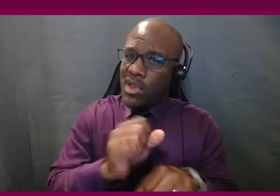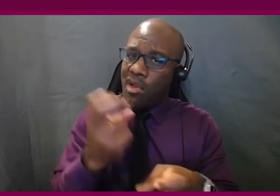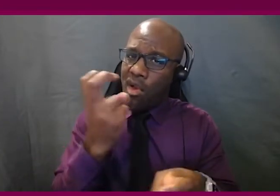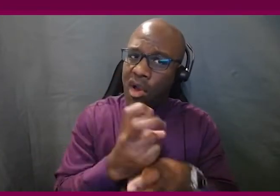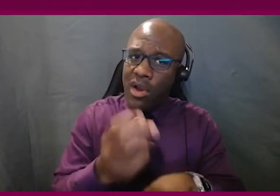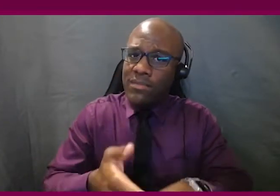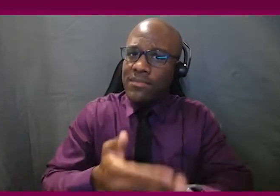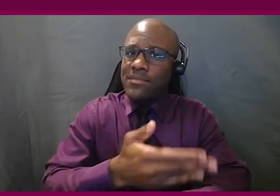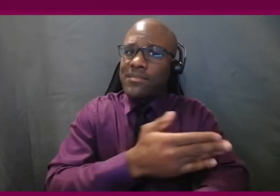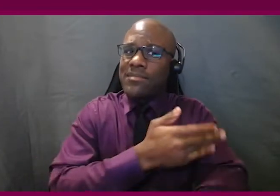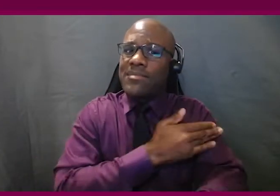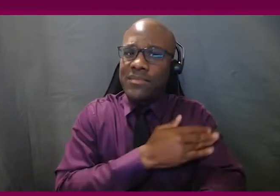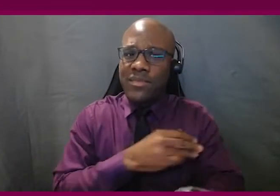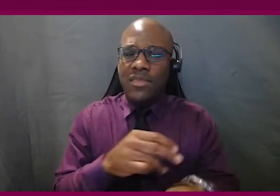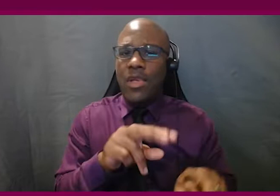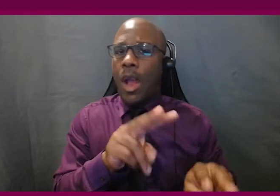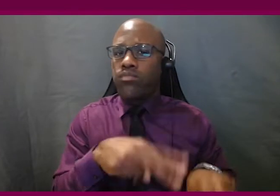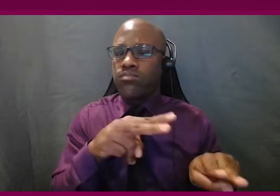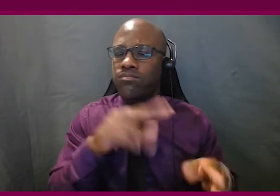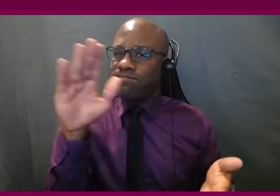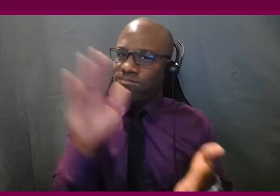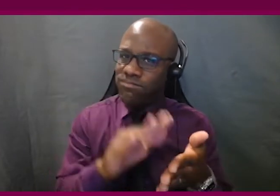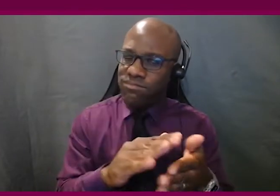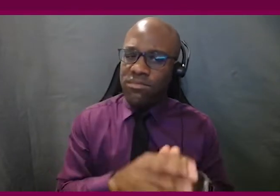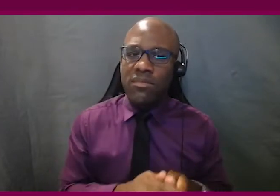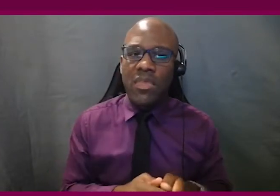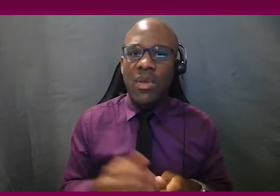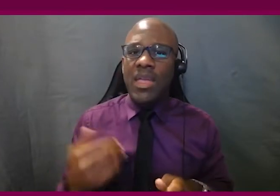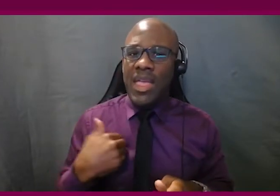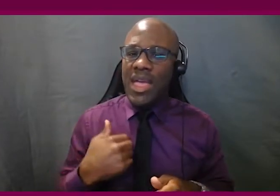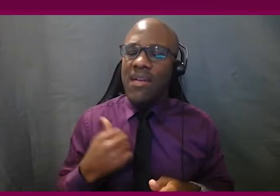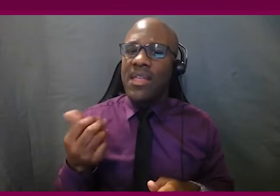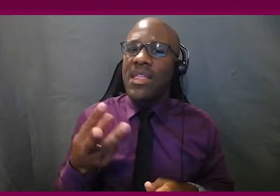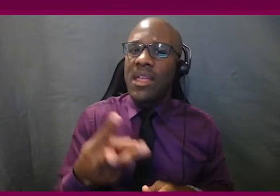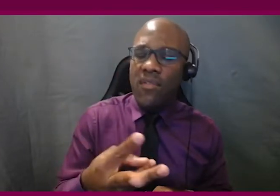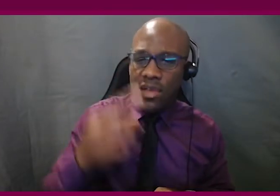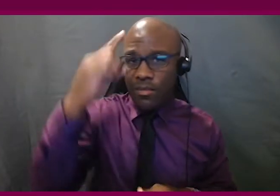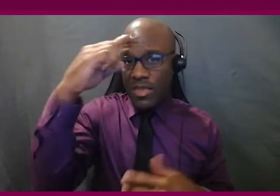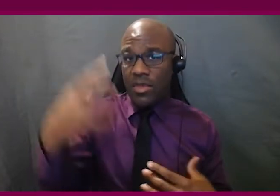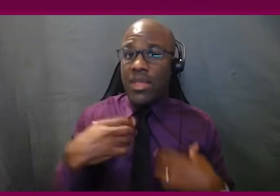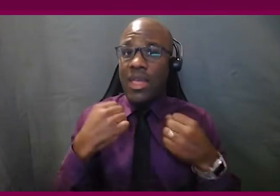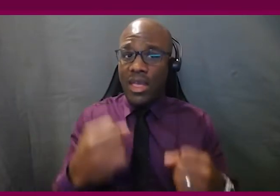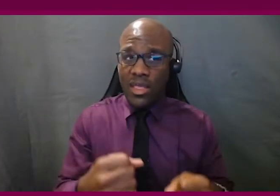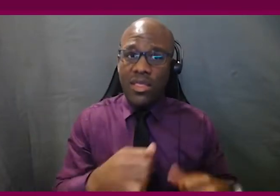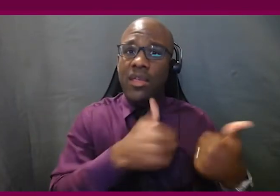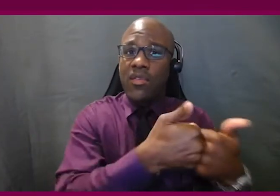The widespread ableism that people with disabilities encounter has created several mental health challenges.